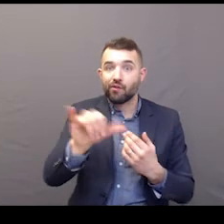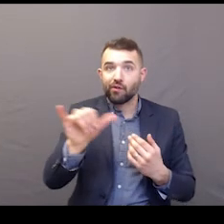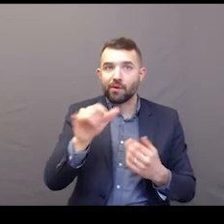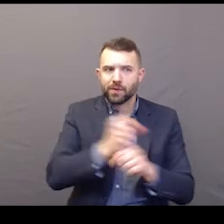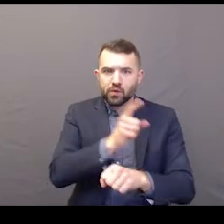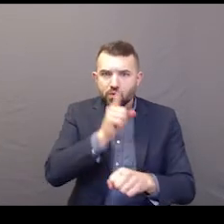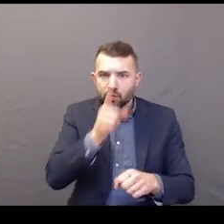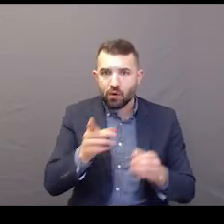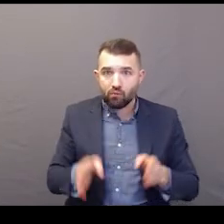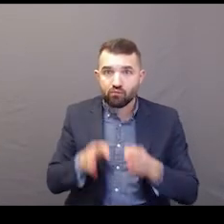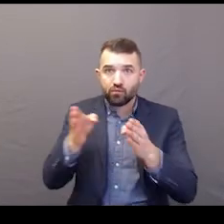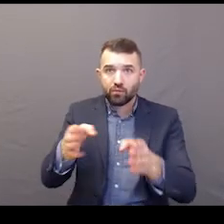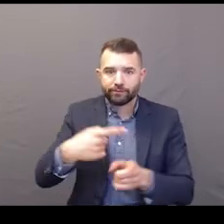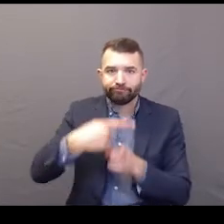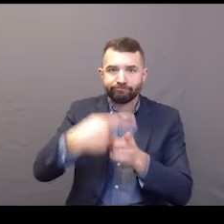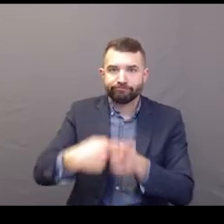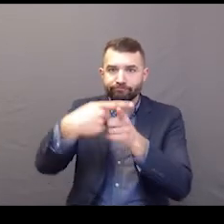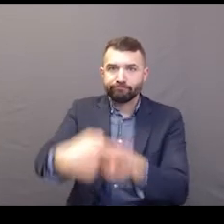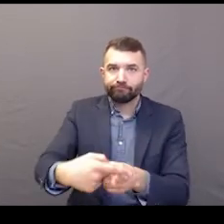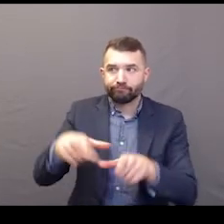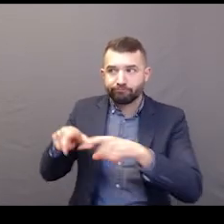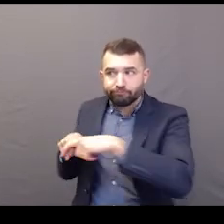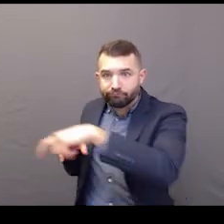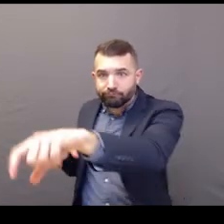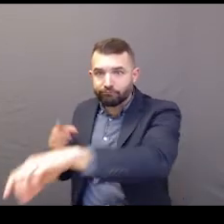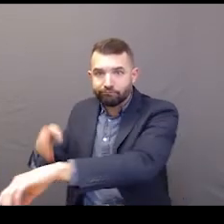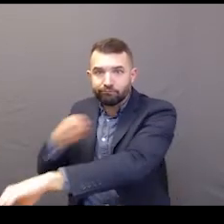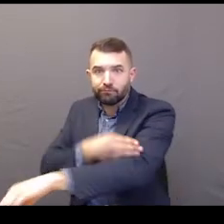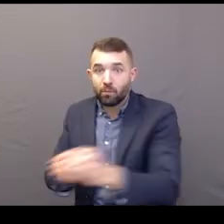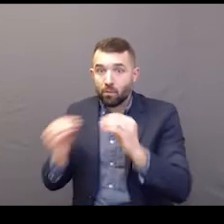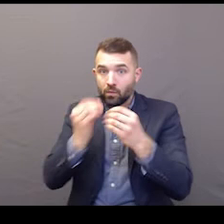and sidewalk improvements to improve safety and efficiency for all users along the corridor.